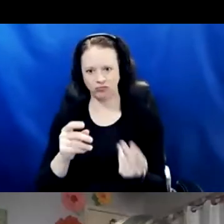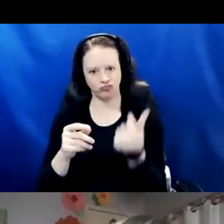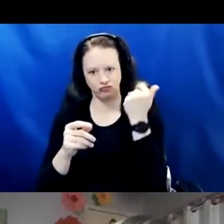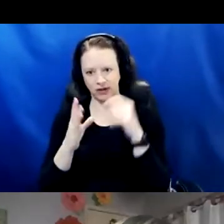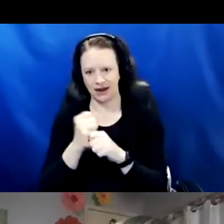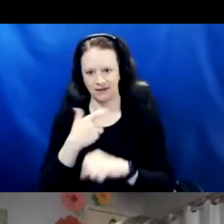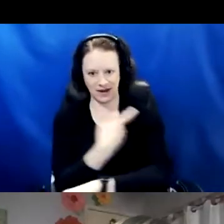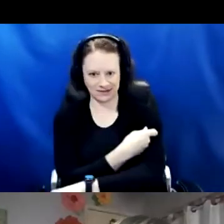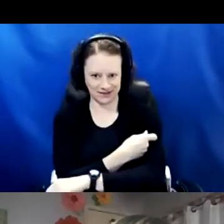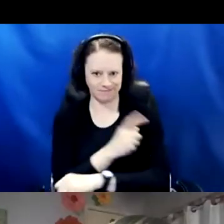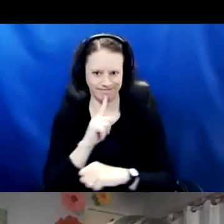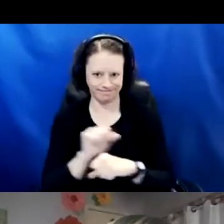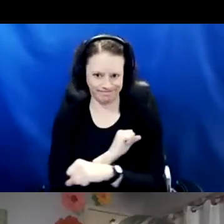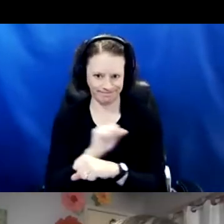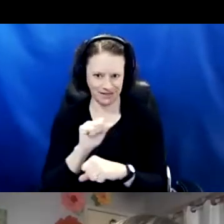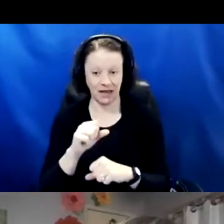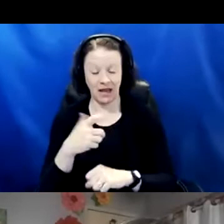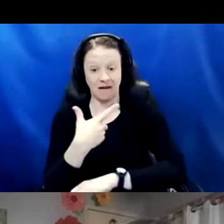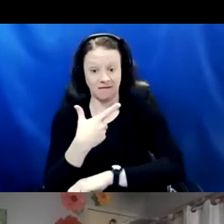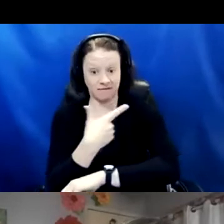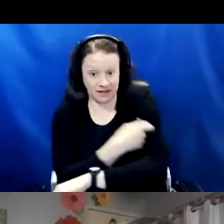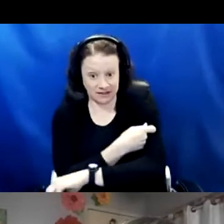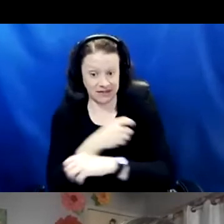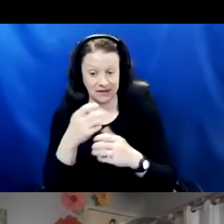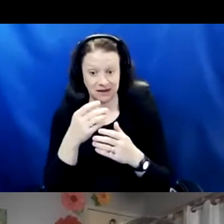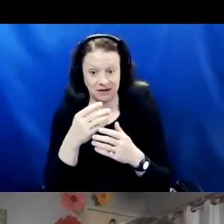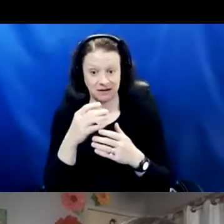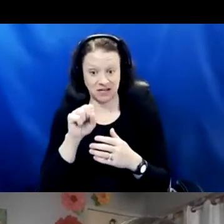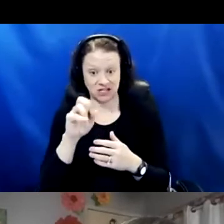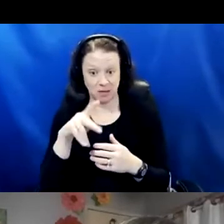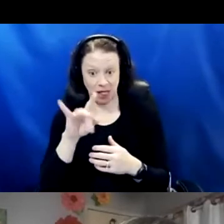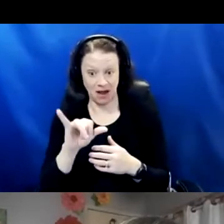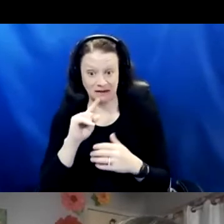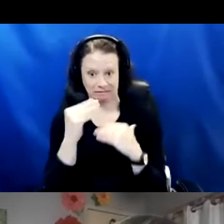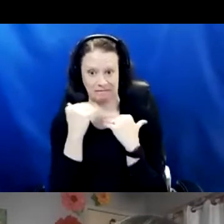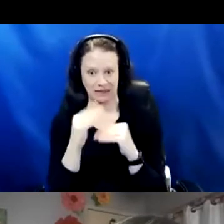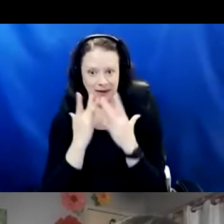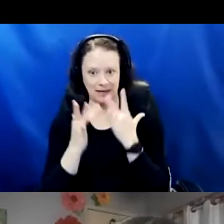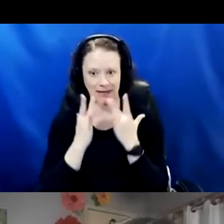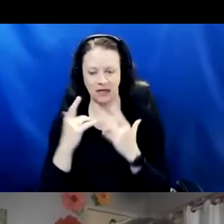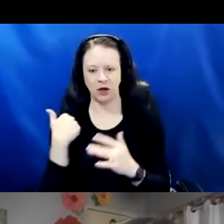So the vaccine supply is still very limited, and in fact, we've recently heard from the state